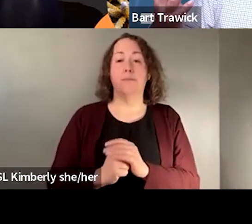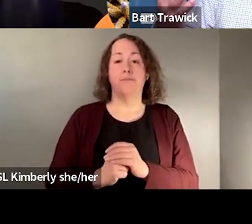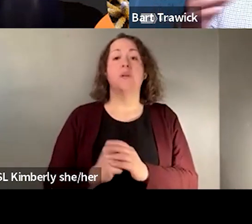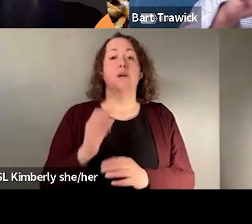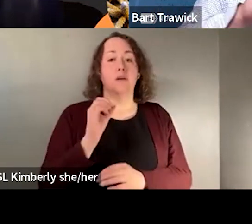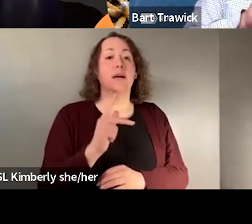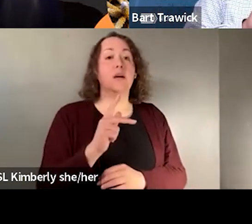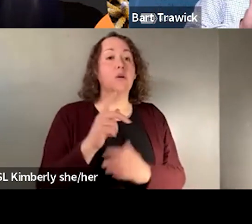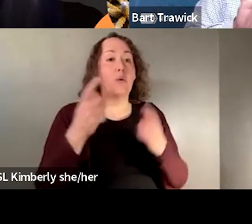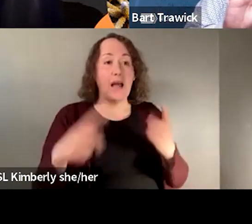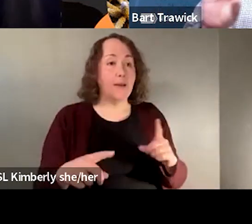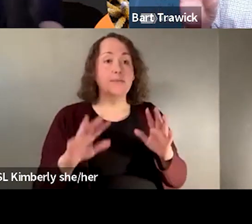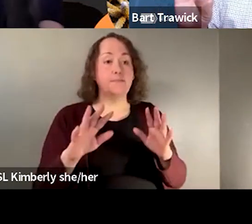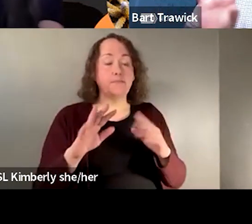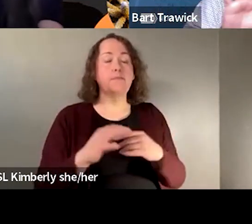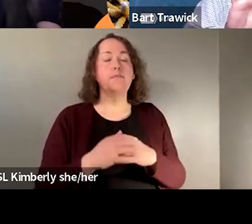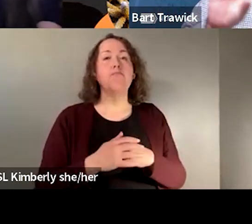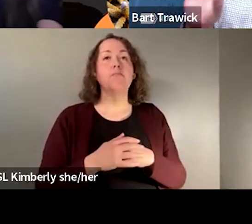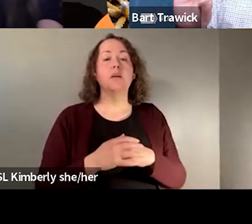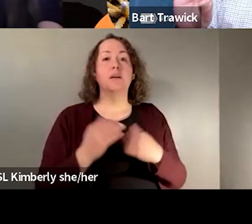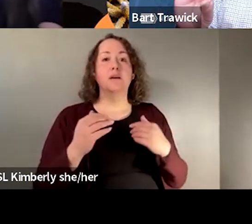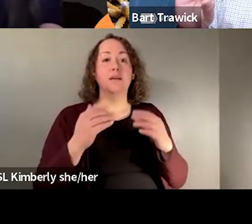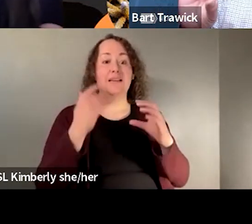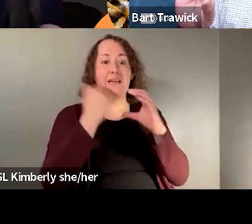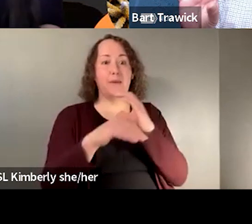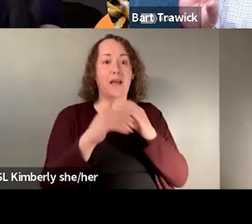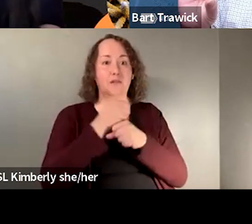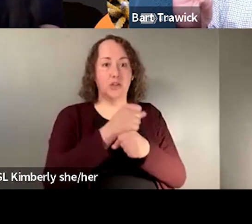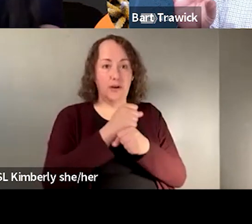and it has a -- a unique URL in that.